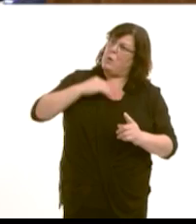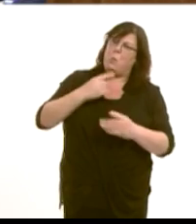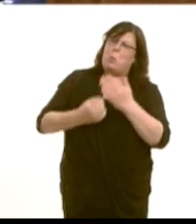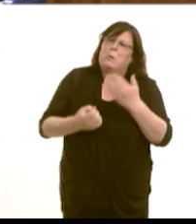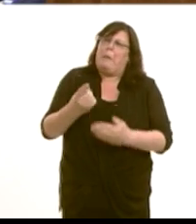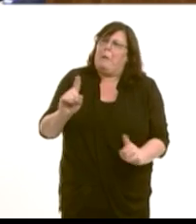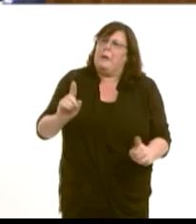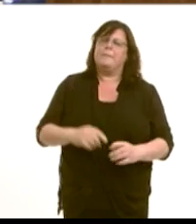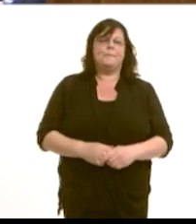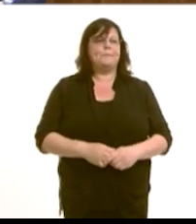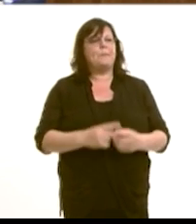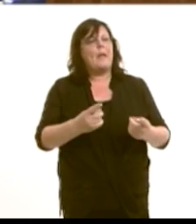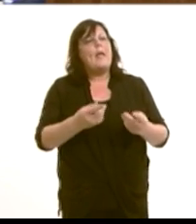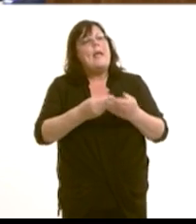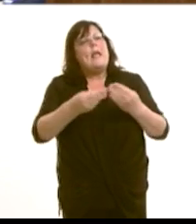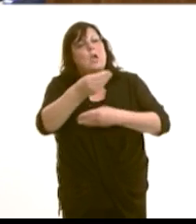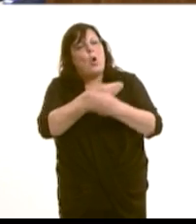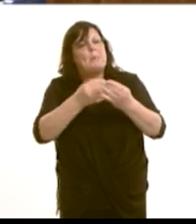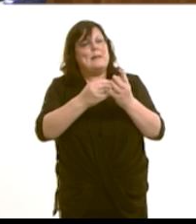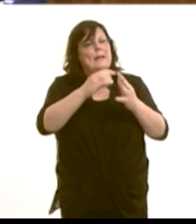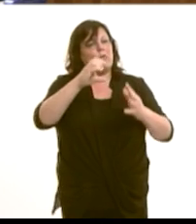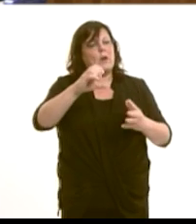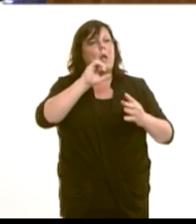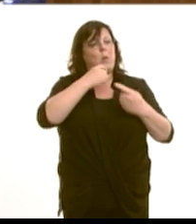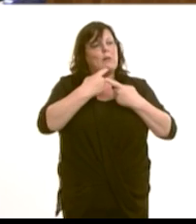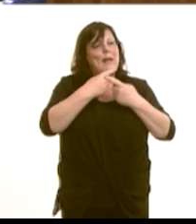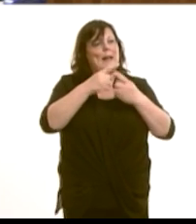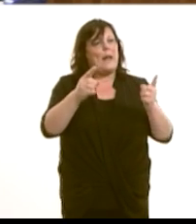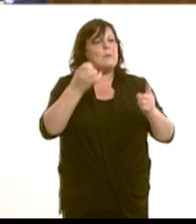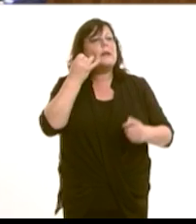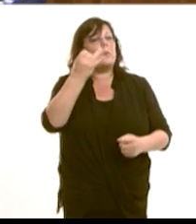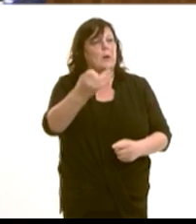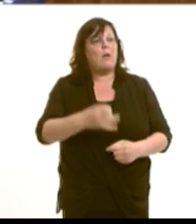Carwyn Jones: The economy Secretary will be making an announcement on the Circuit of Wales next week. Neil Hamilton: Oh, right.